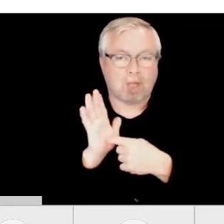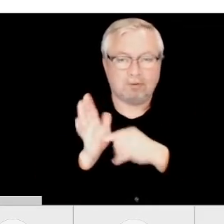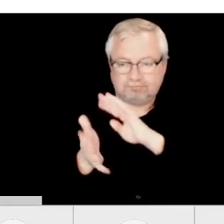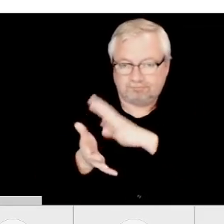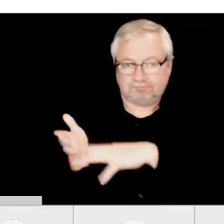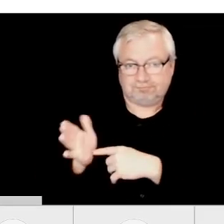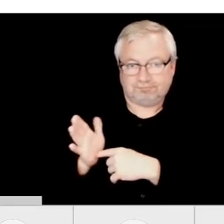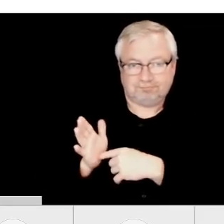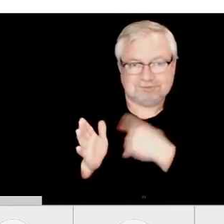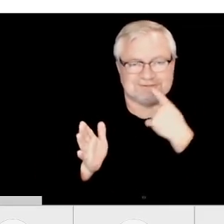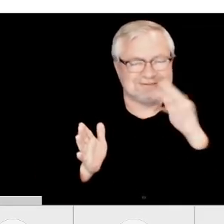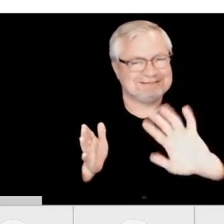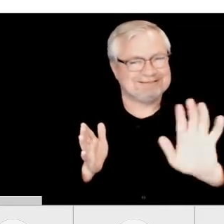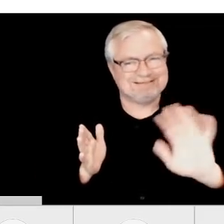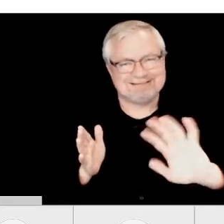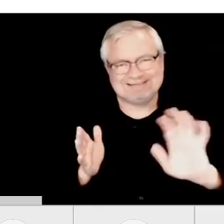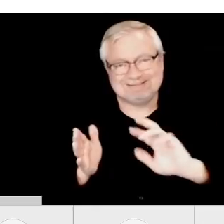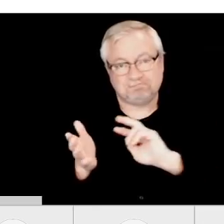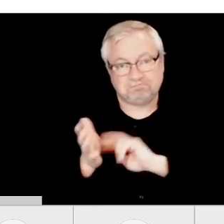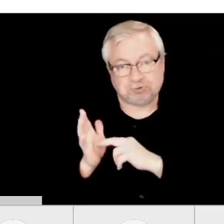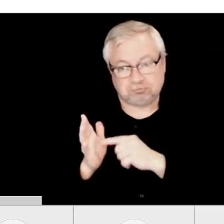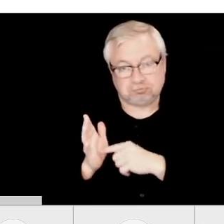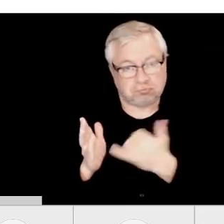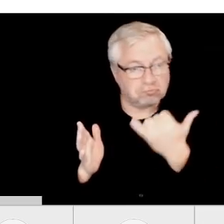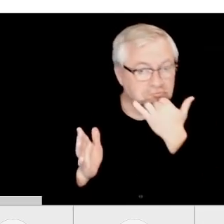Either intentionally or unintentionally.